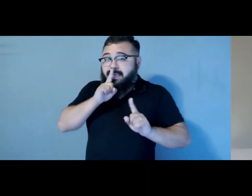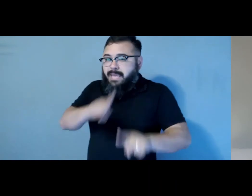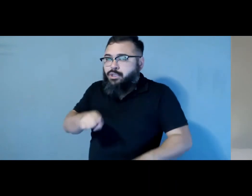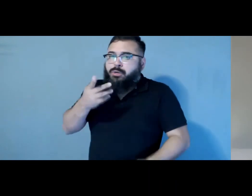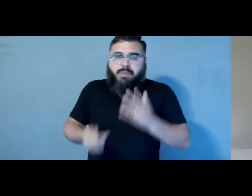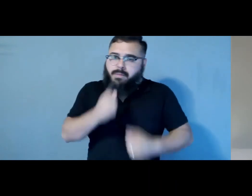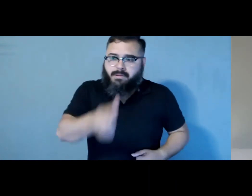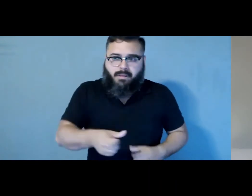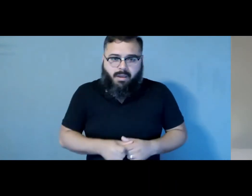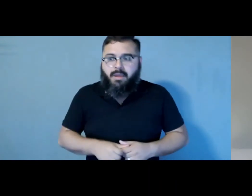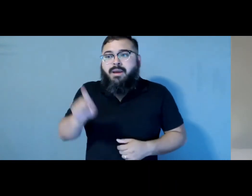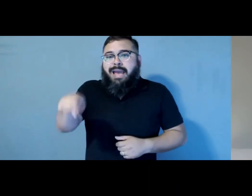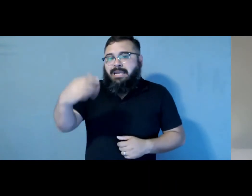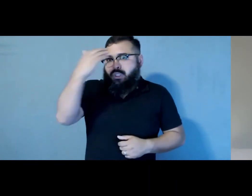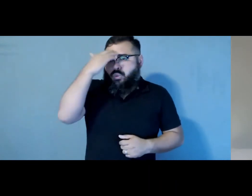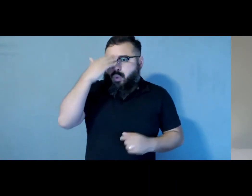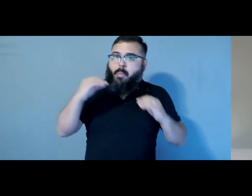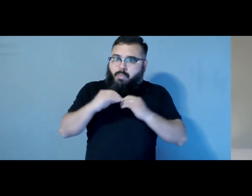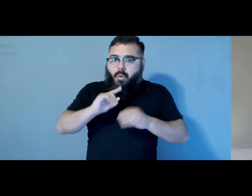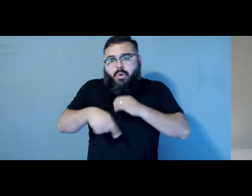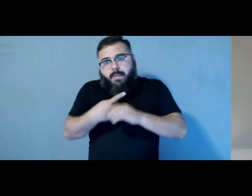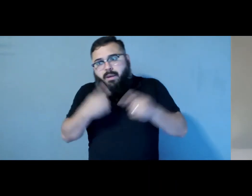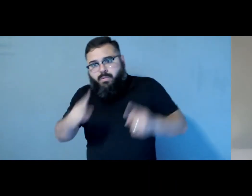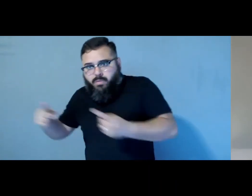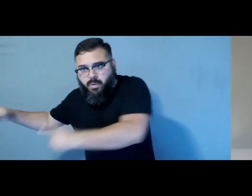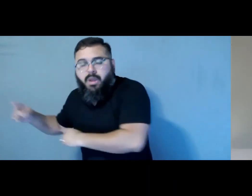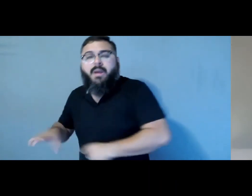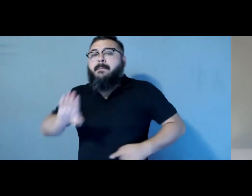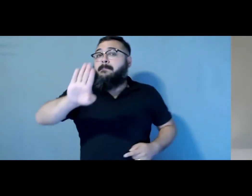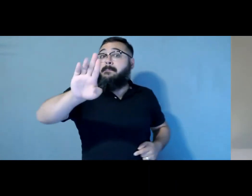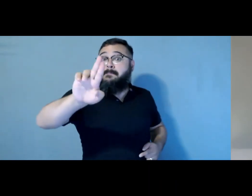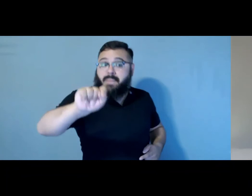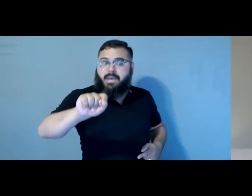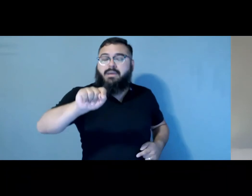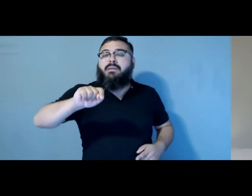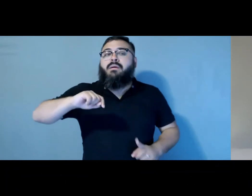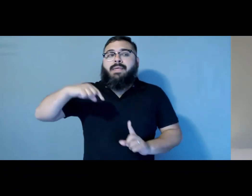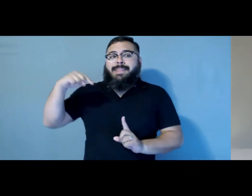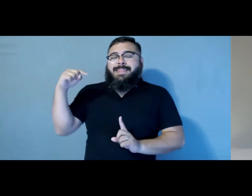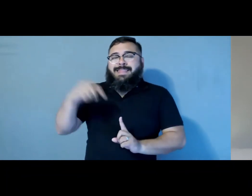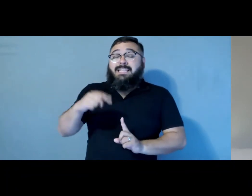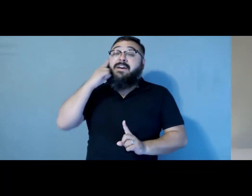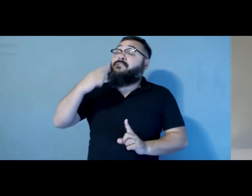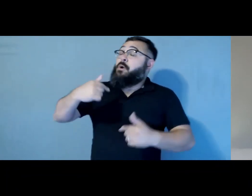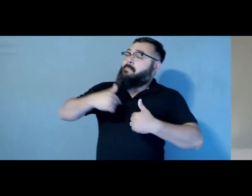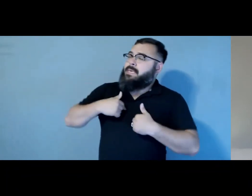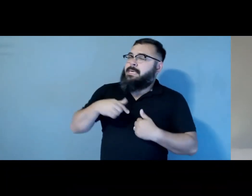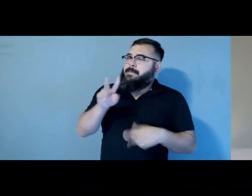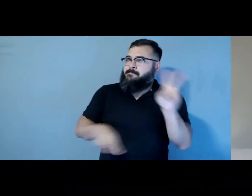So I would need to know of course, more about what's going on, but this does seem to me like the employer